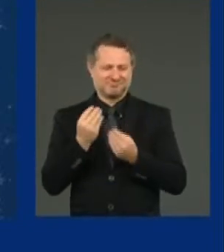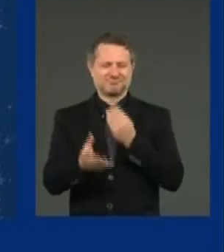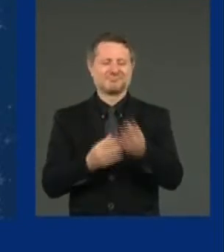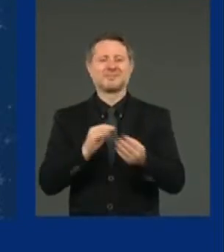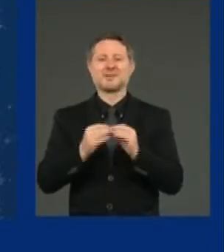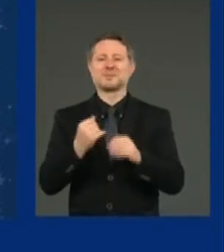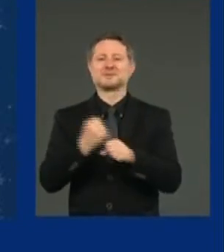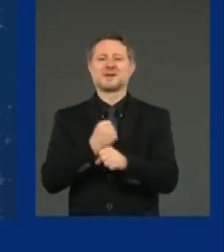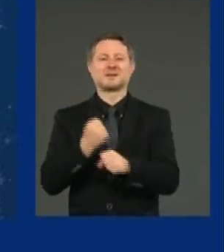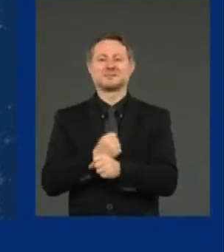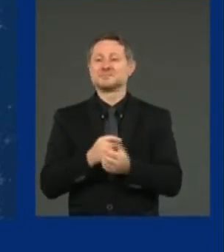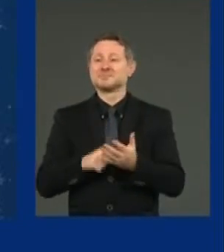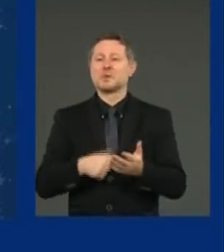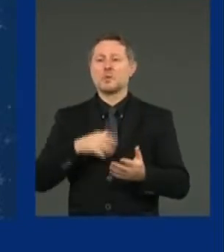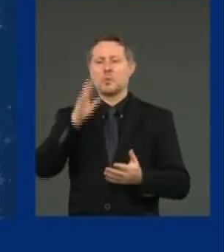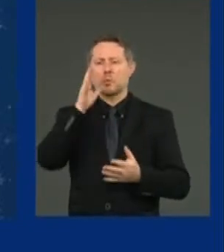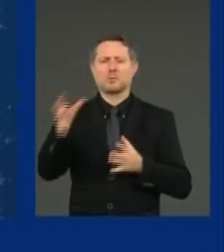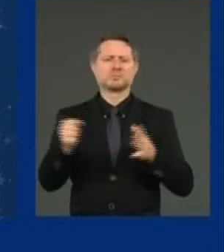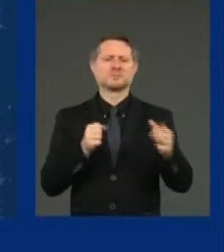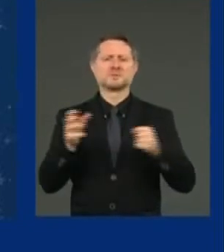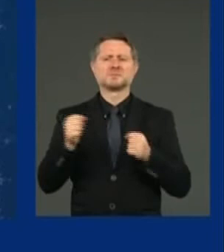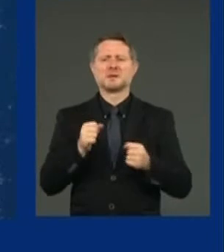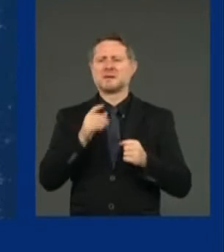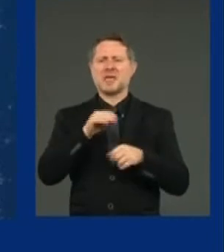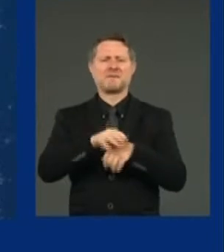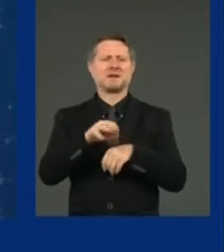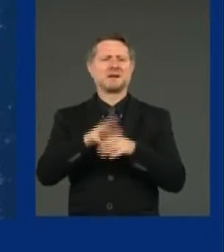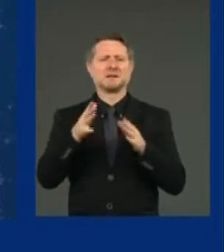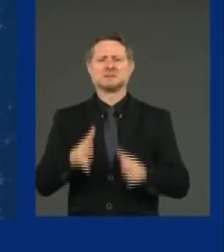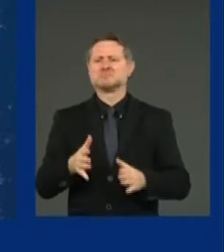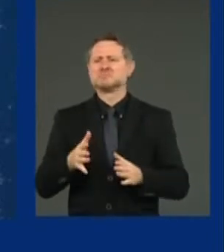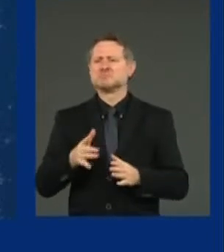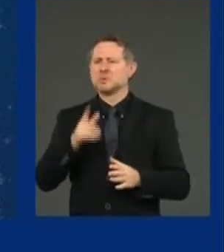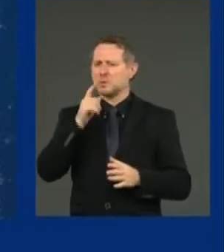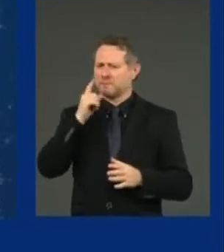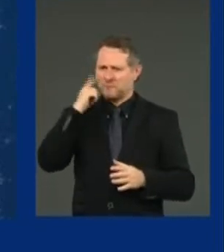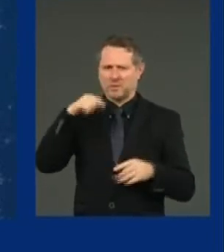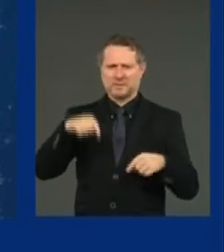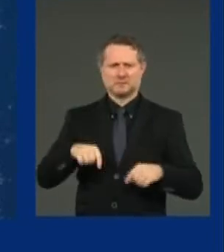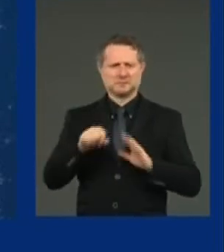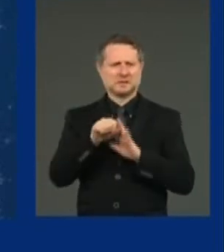THE MATH, ON THE FACTS. WE ARE GOING TO BRING IN